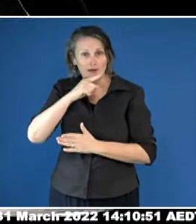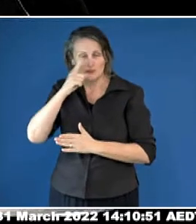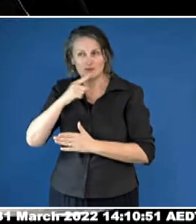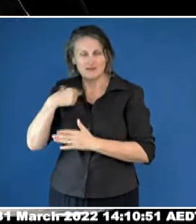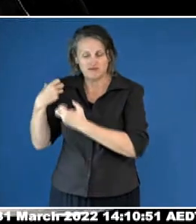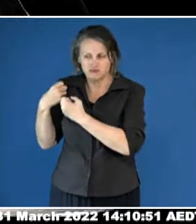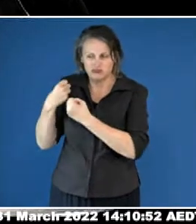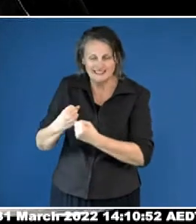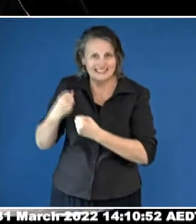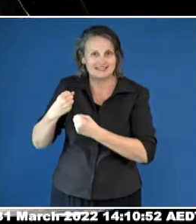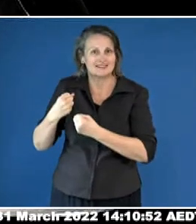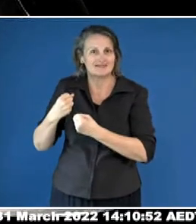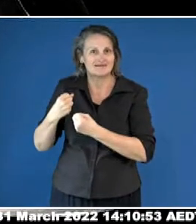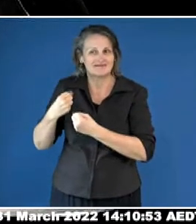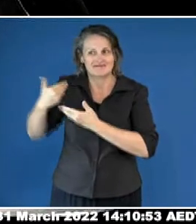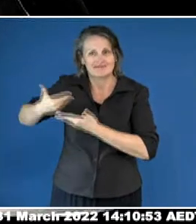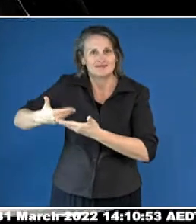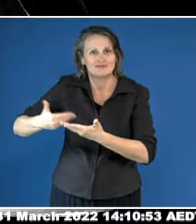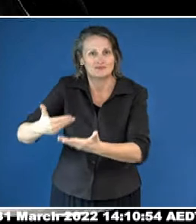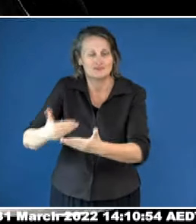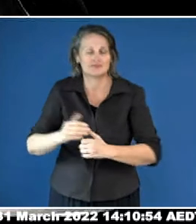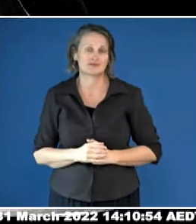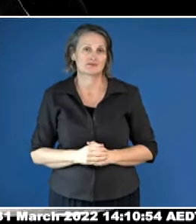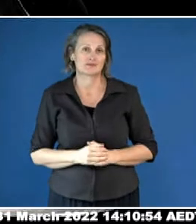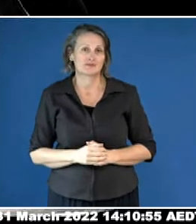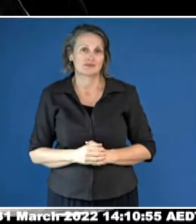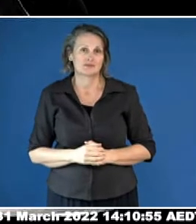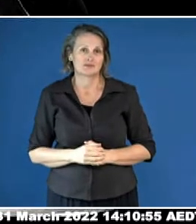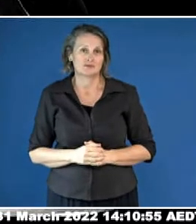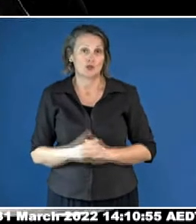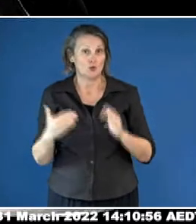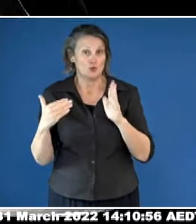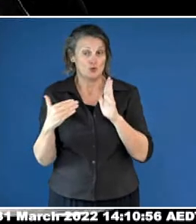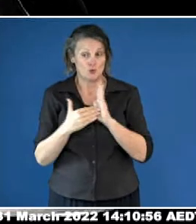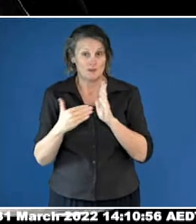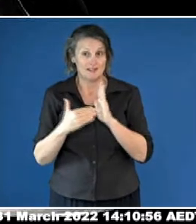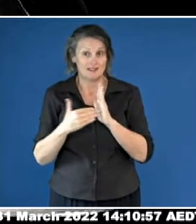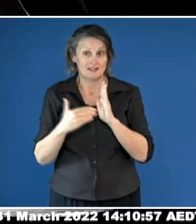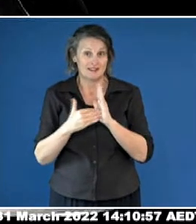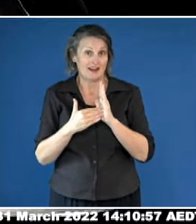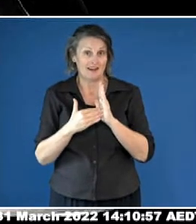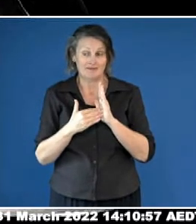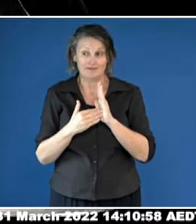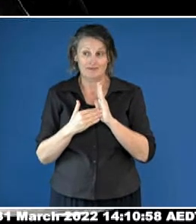Today, every WWDA staff member providing evidence to the Royal Commission is also a victim-survivor of gender-based violence.